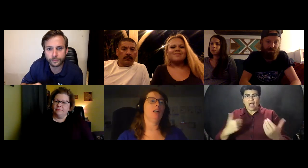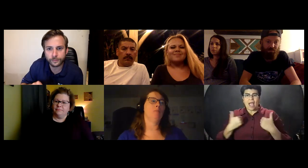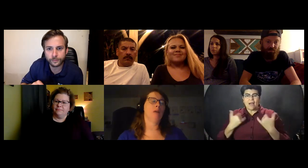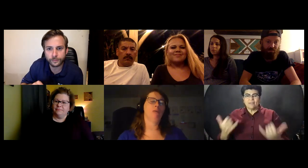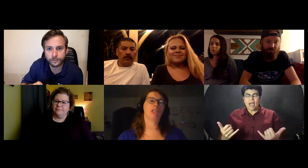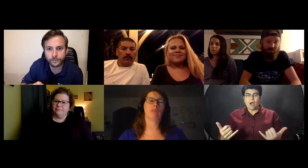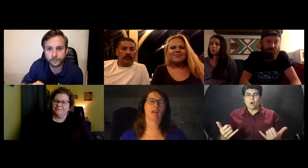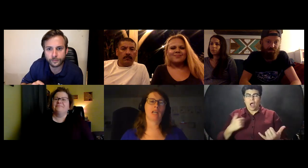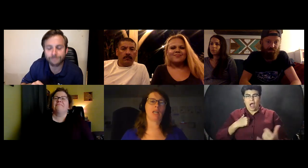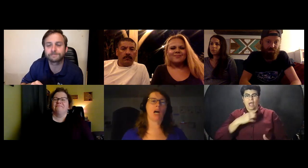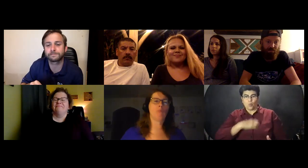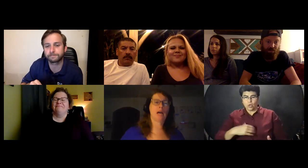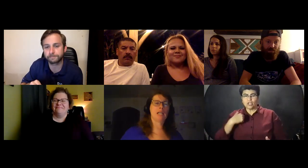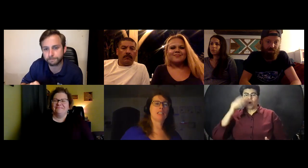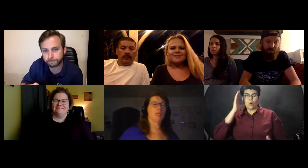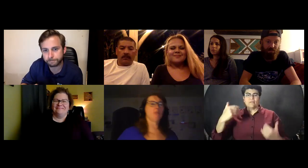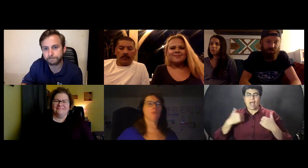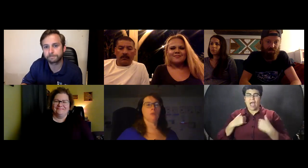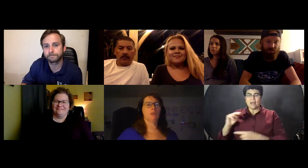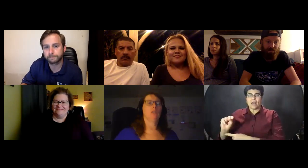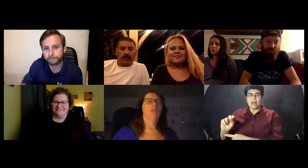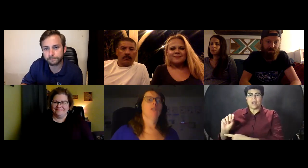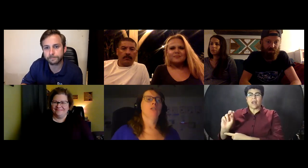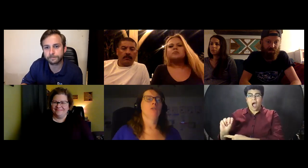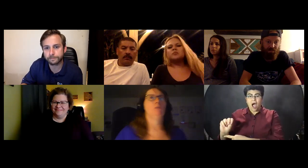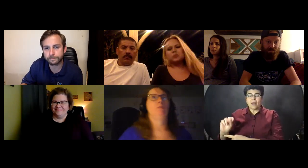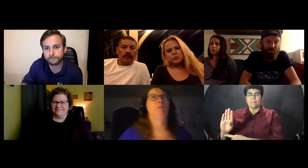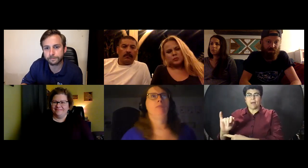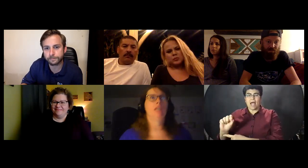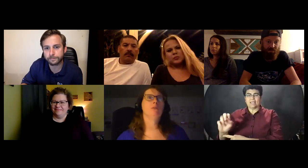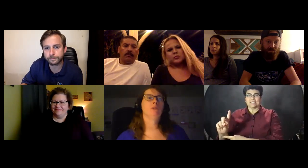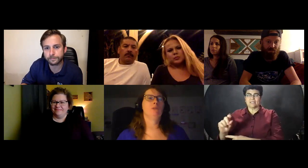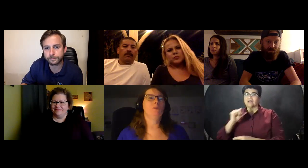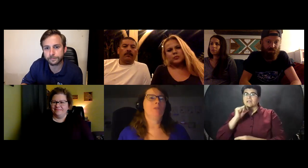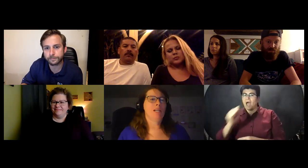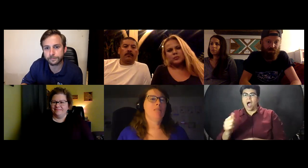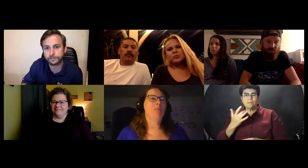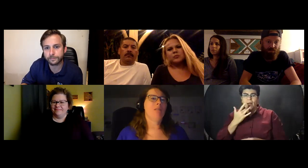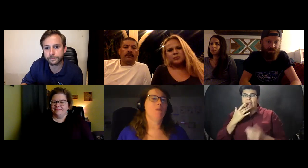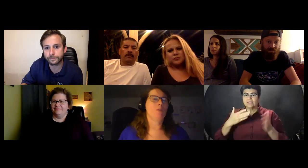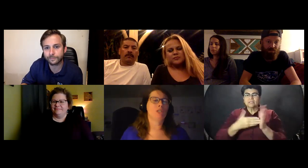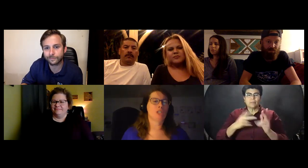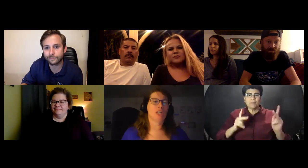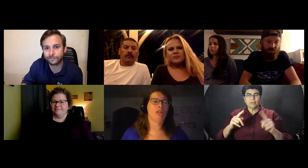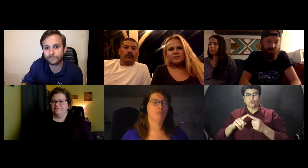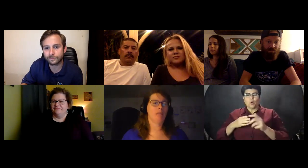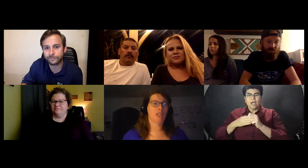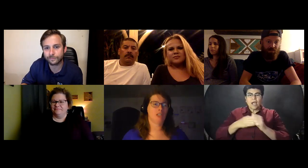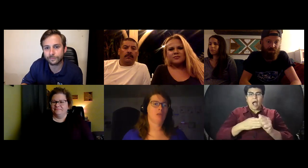i wish i would have had non-biased people to be able to guide me or to share